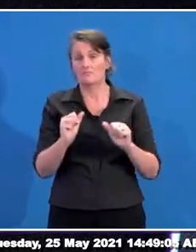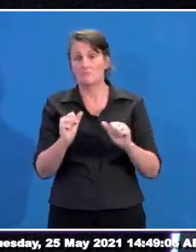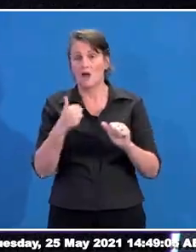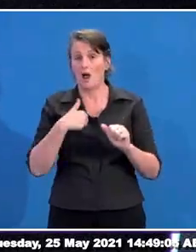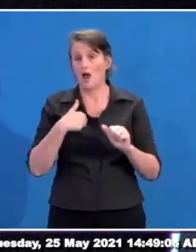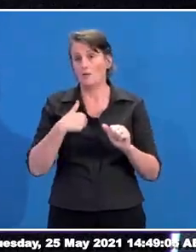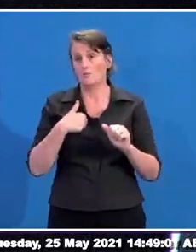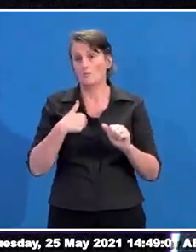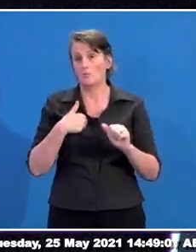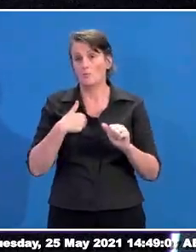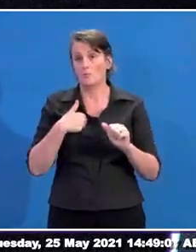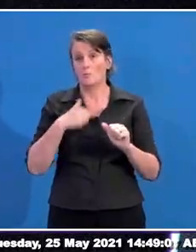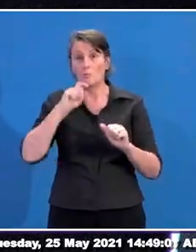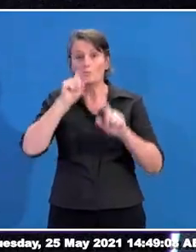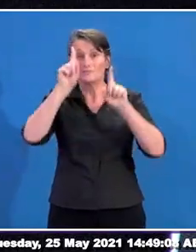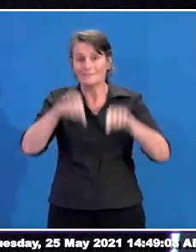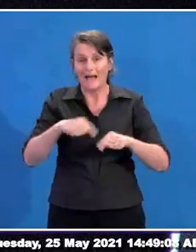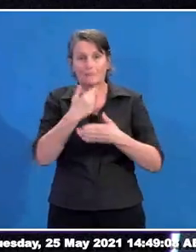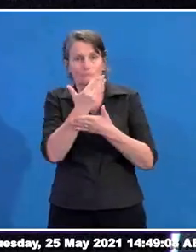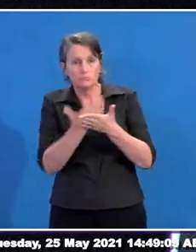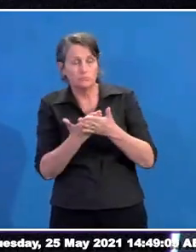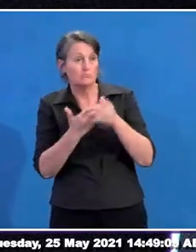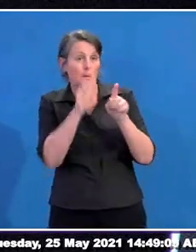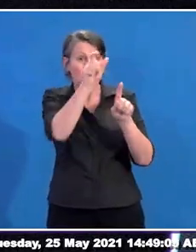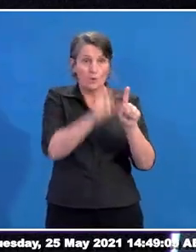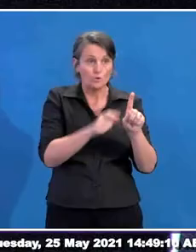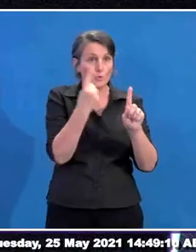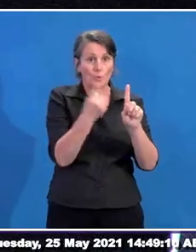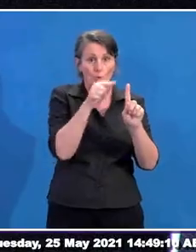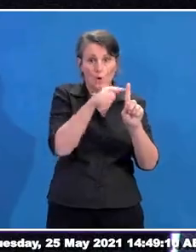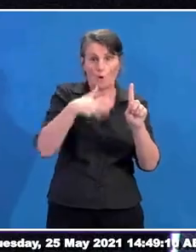was the complaint and who made the complaint, when it was made, et cetera.